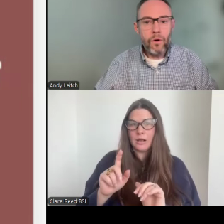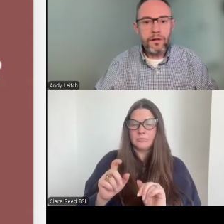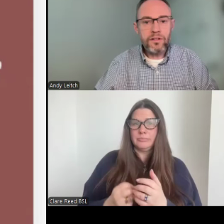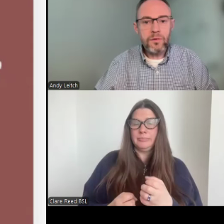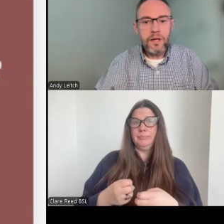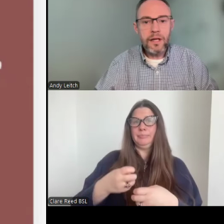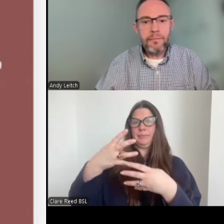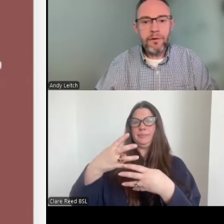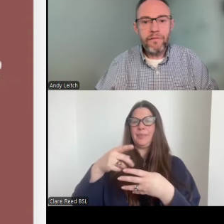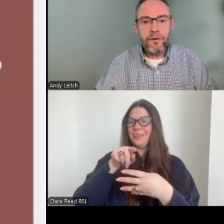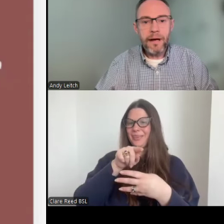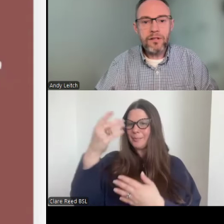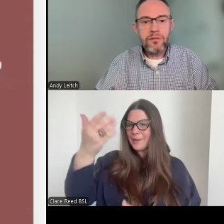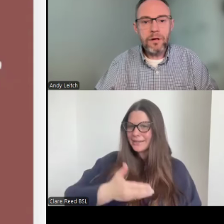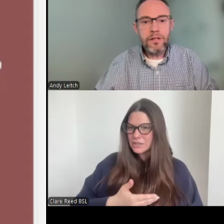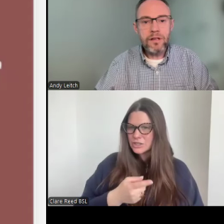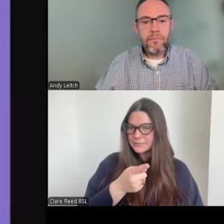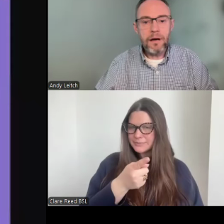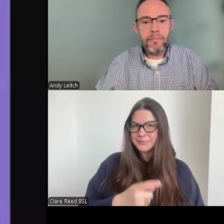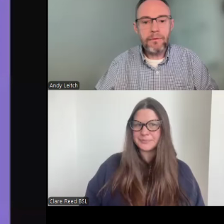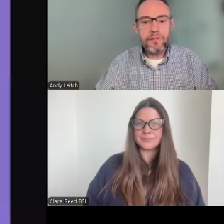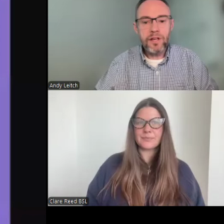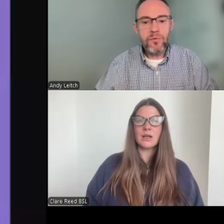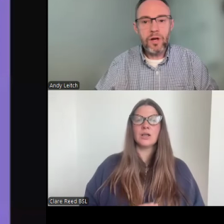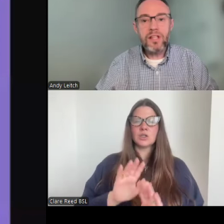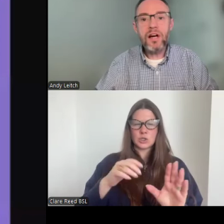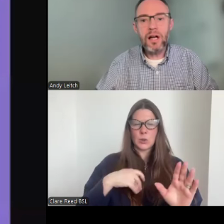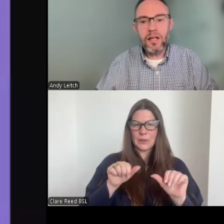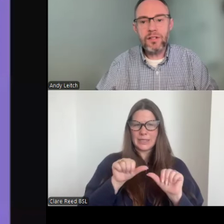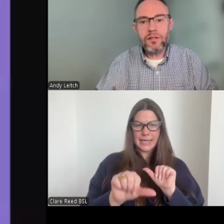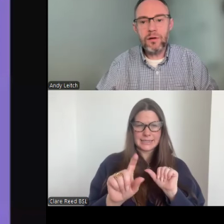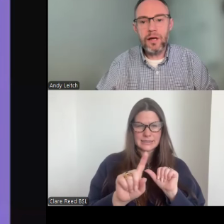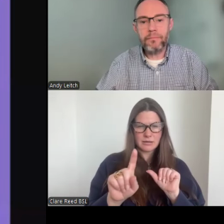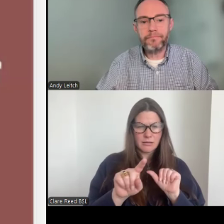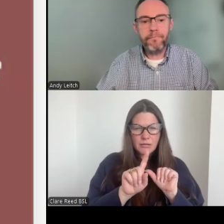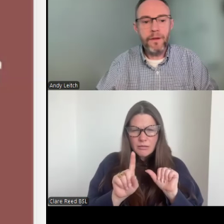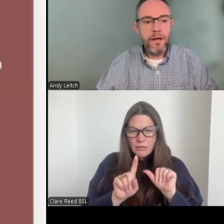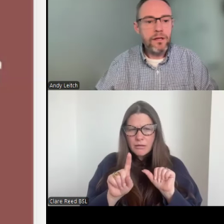What else do we need? Let me refer back to my sitemap. Session work, guitar lessons. Okay.